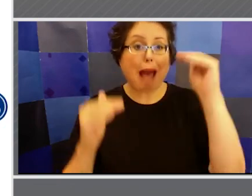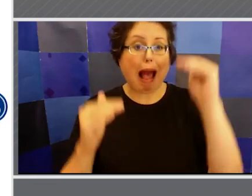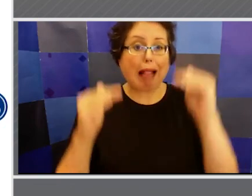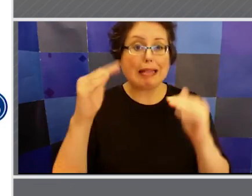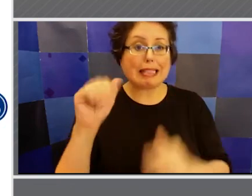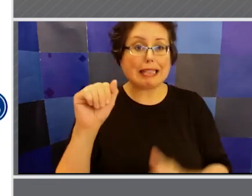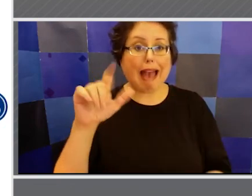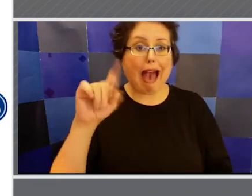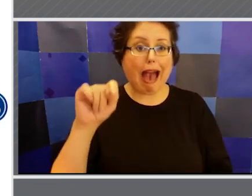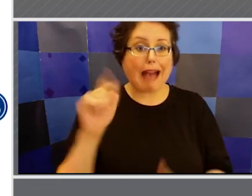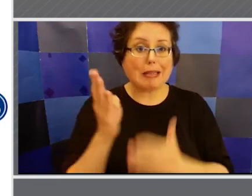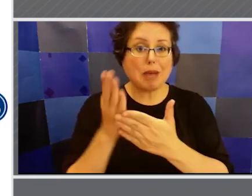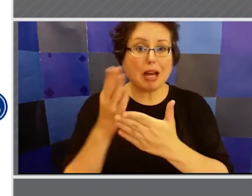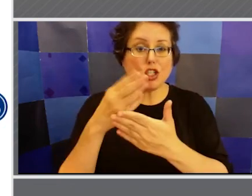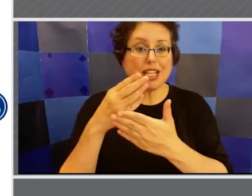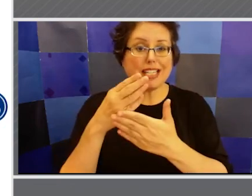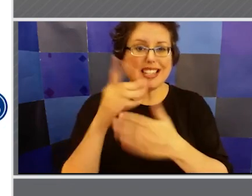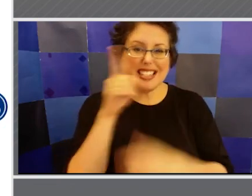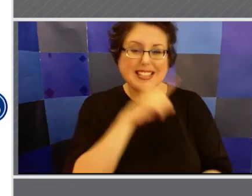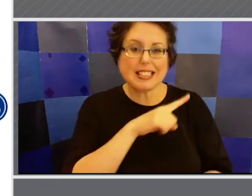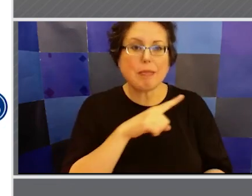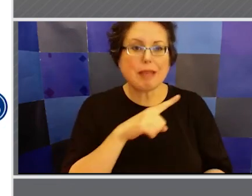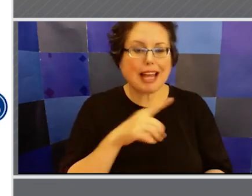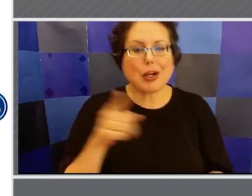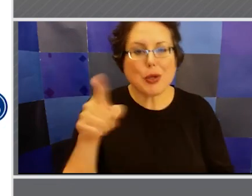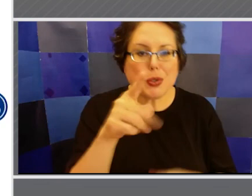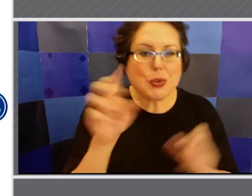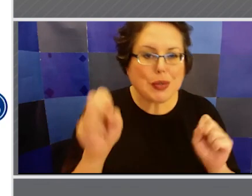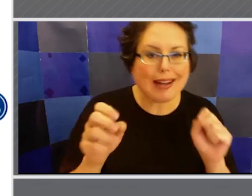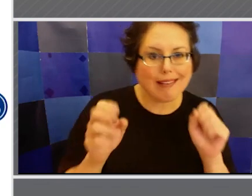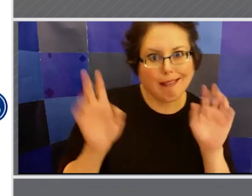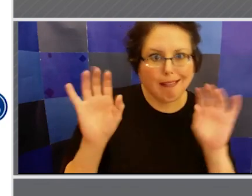It's kind of like a miniature version of our job you get to start with a 2021 budget and